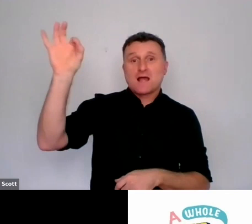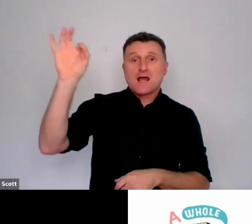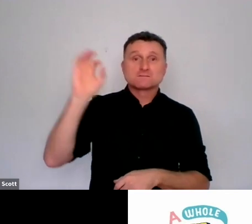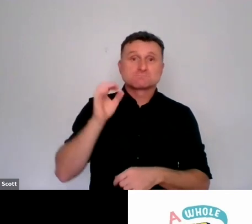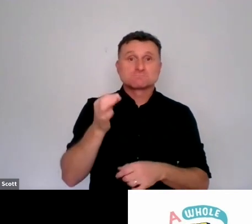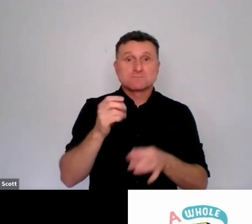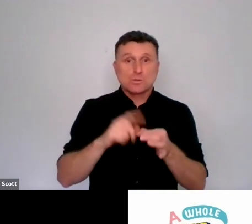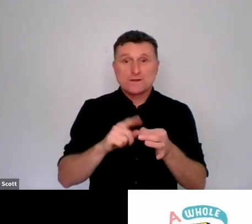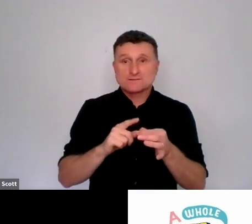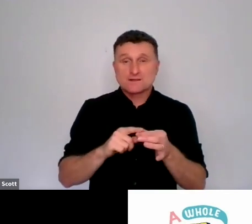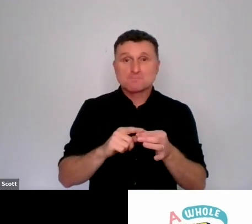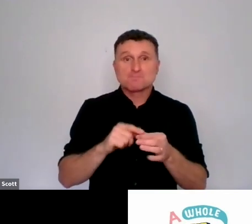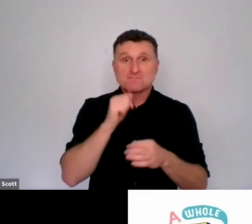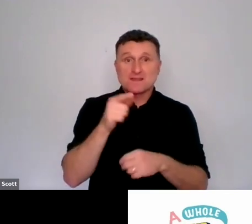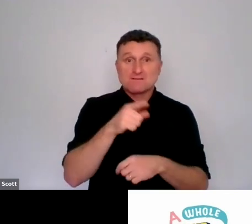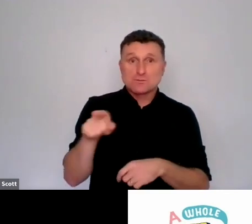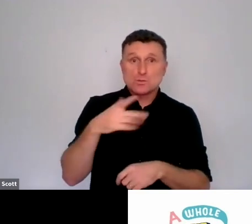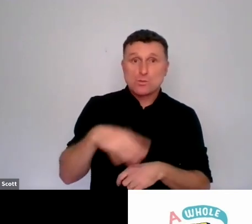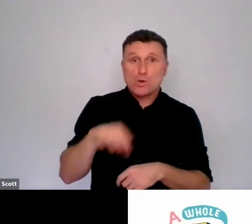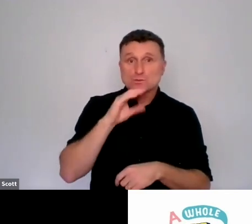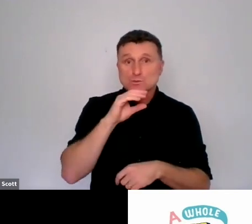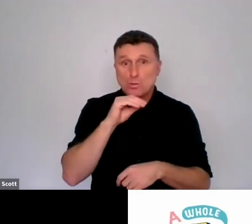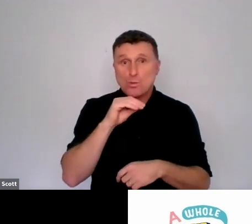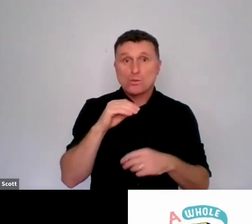If you would like to ask your question by voice or sign,